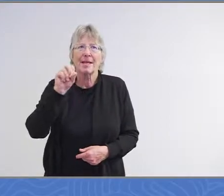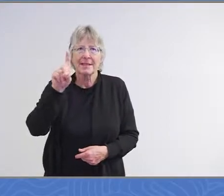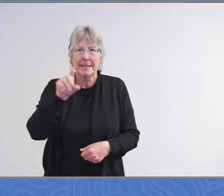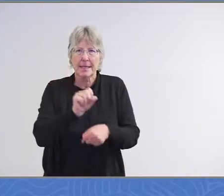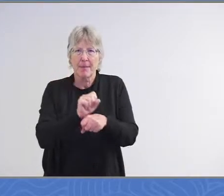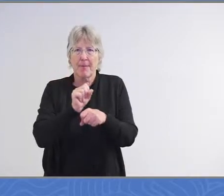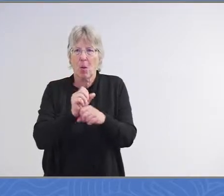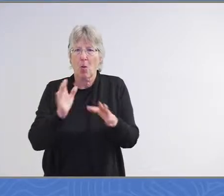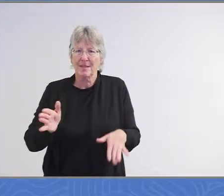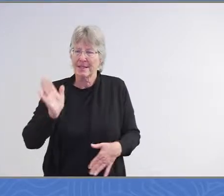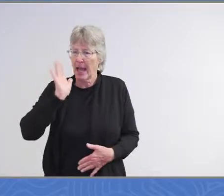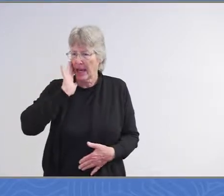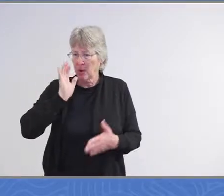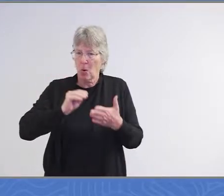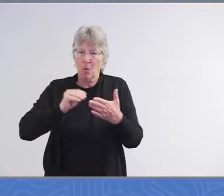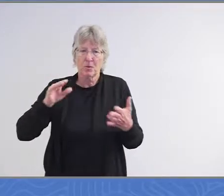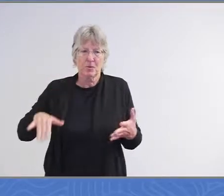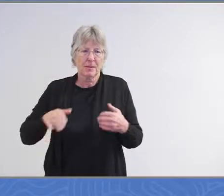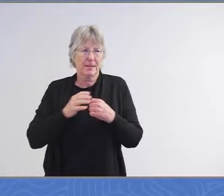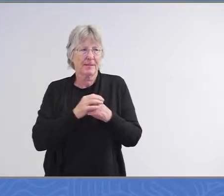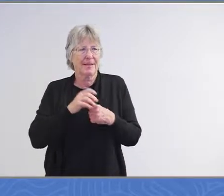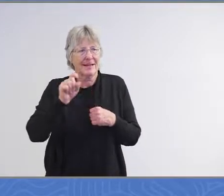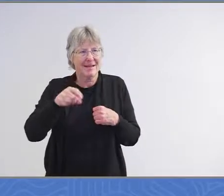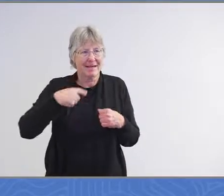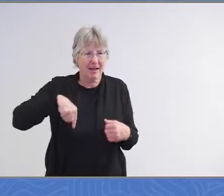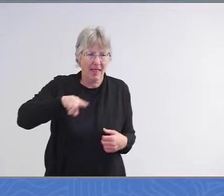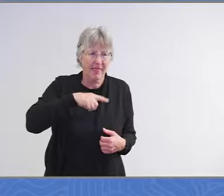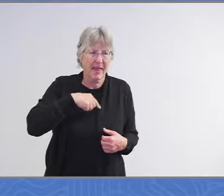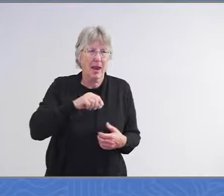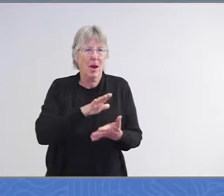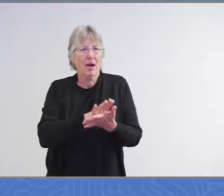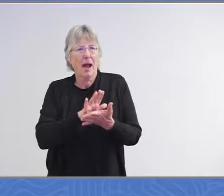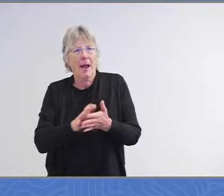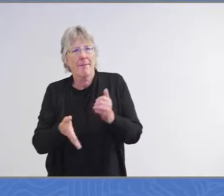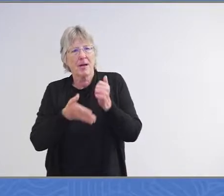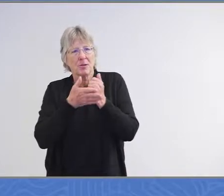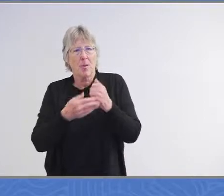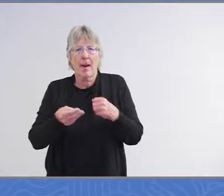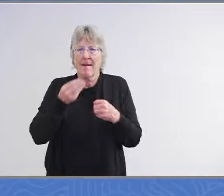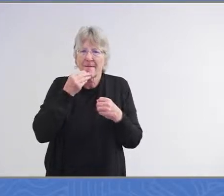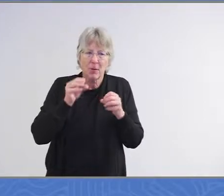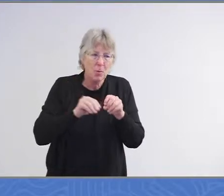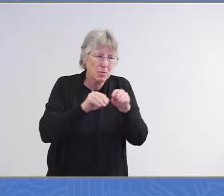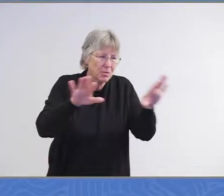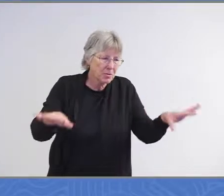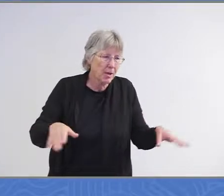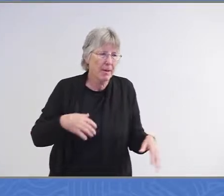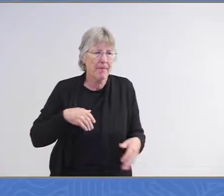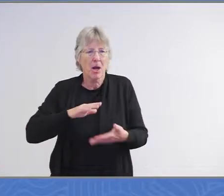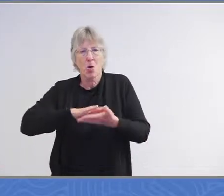I know students need us on campus to help with mail distribution, Chromebook and hotspot troubleshooting